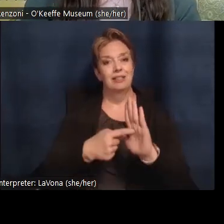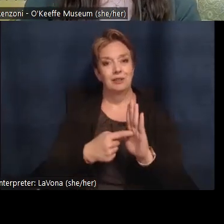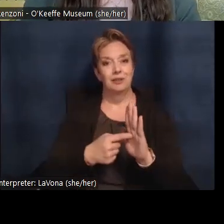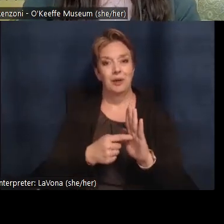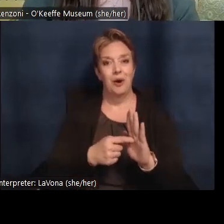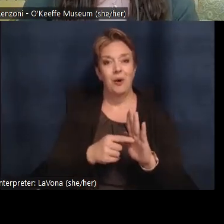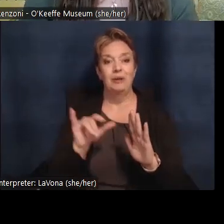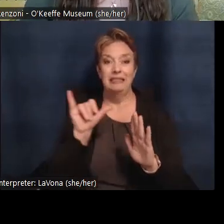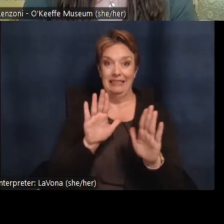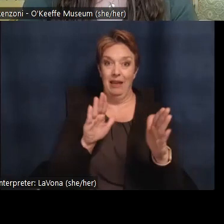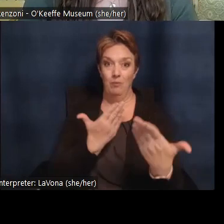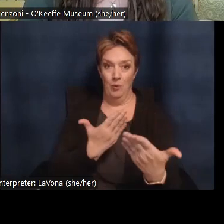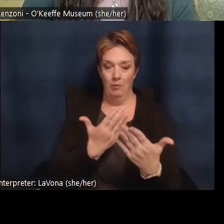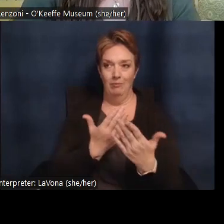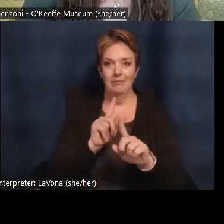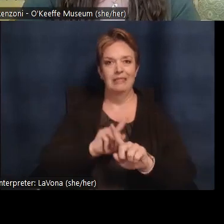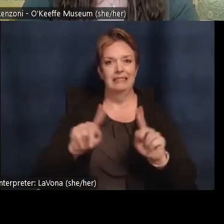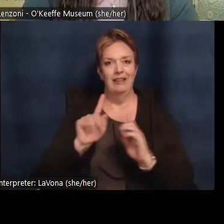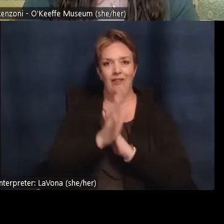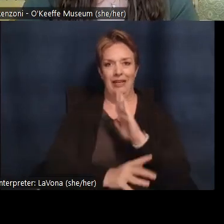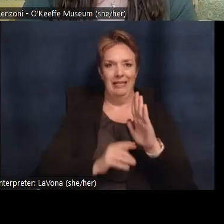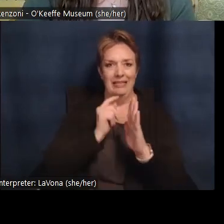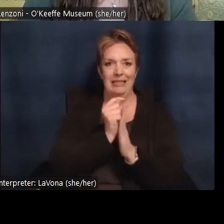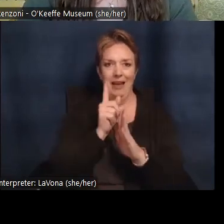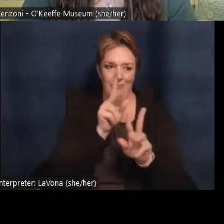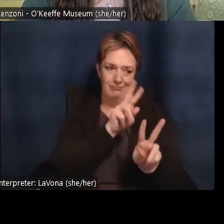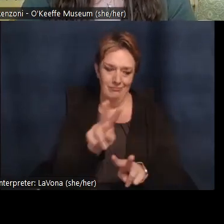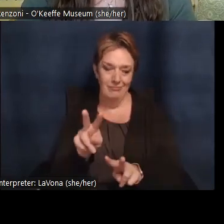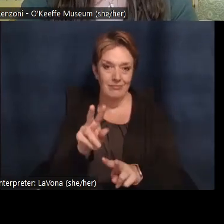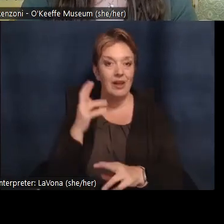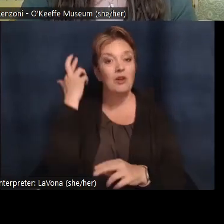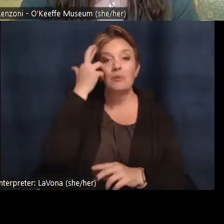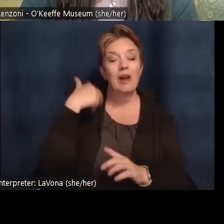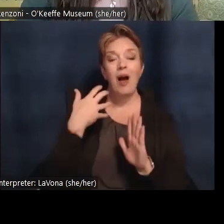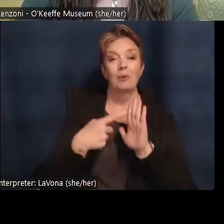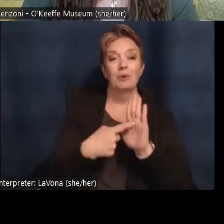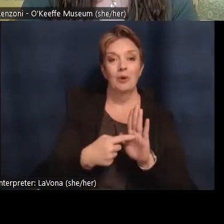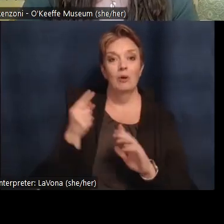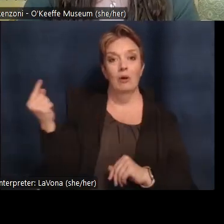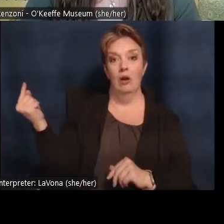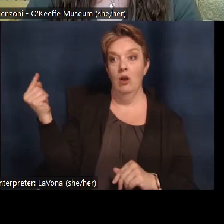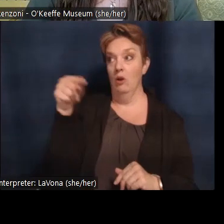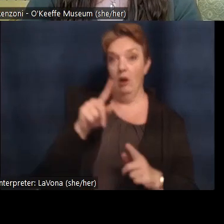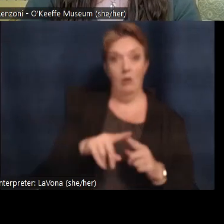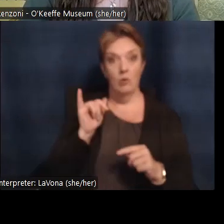is to remind people that when you're visiting our historic house, you're only seeing a snapshot in time.